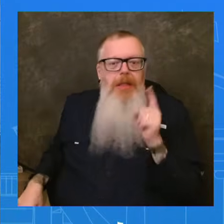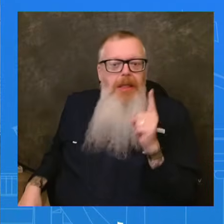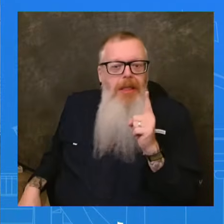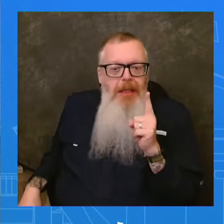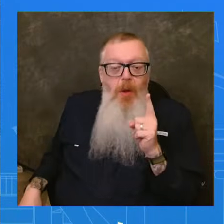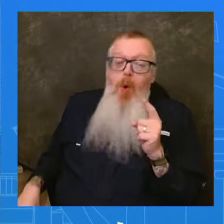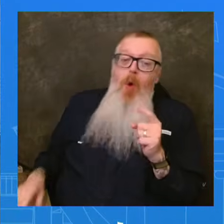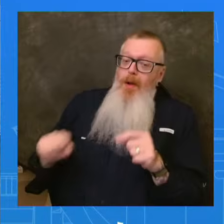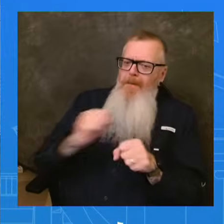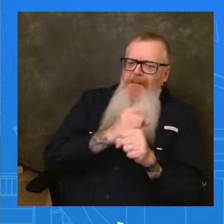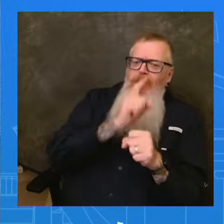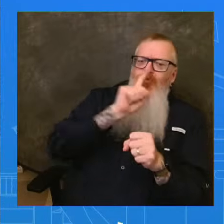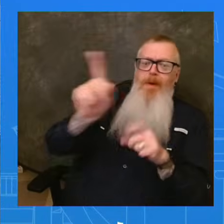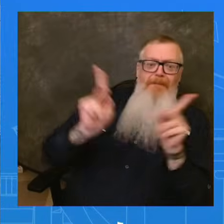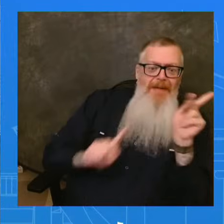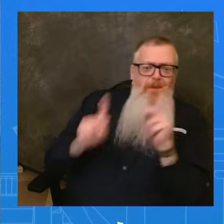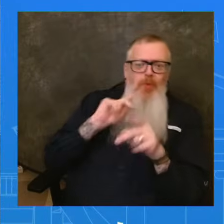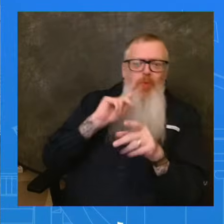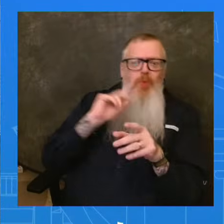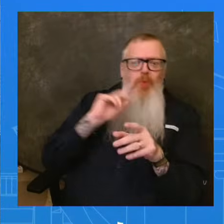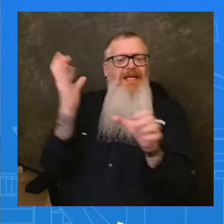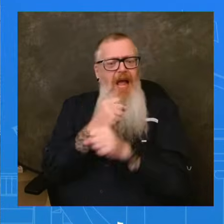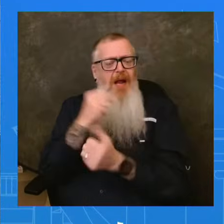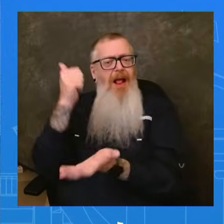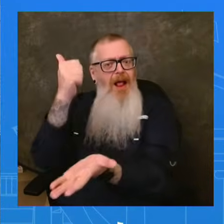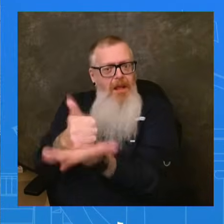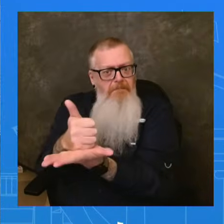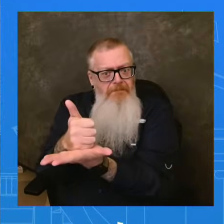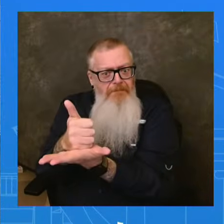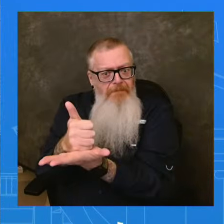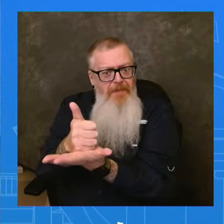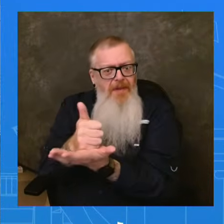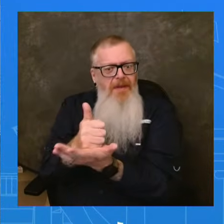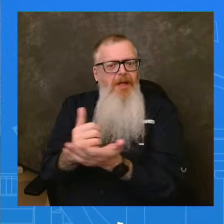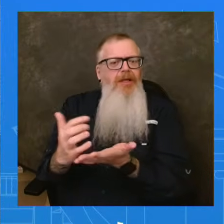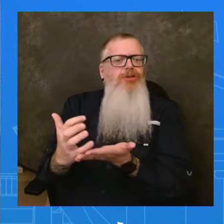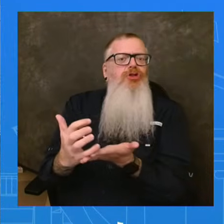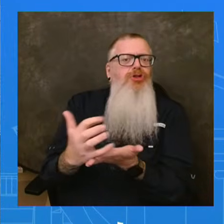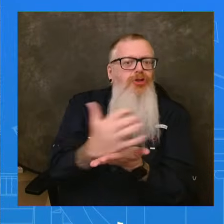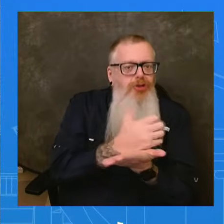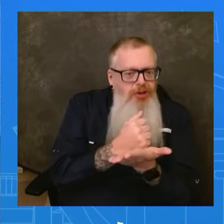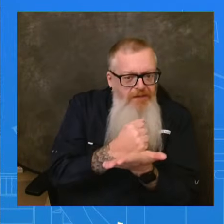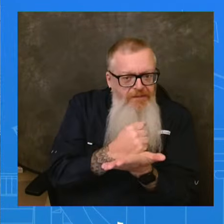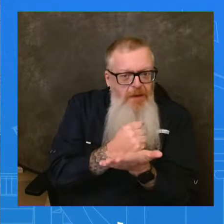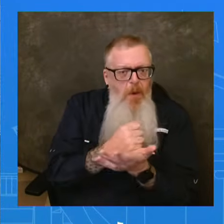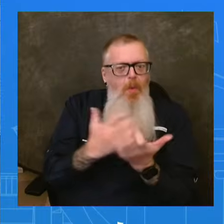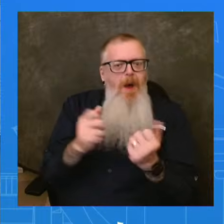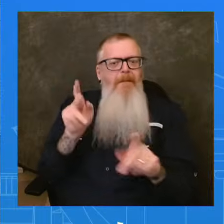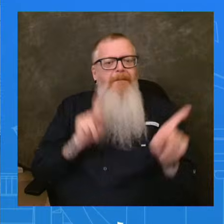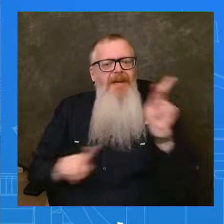And so, I want people to be able to come to us, register for assistance so we can help them on their road to recovery.